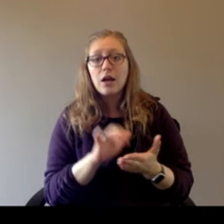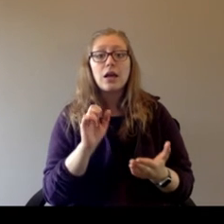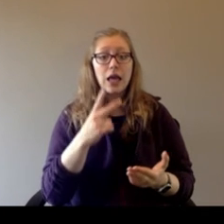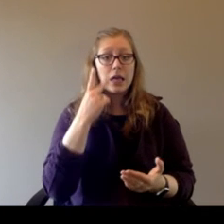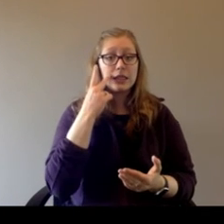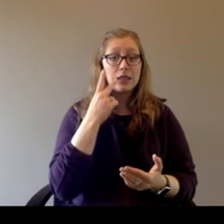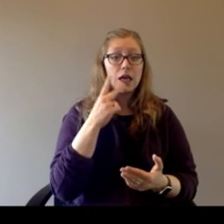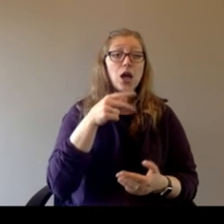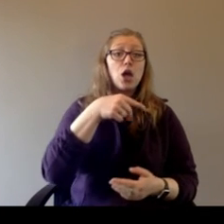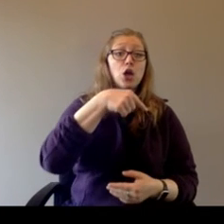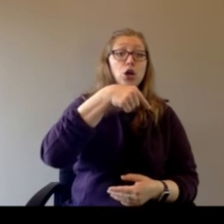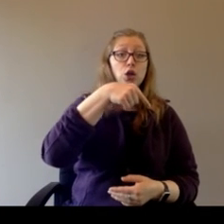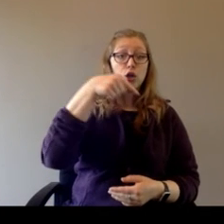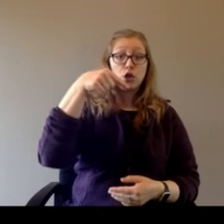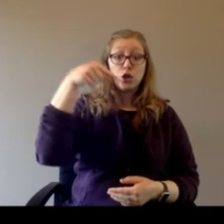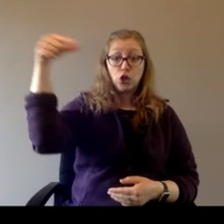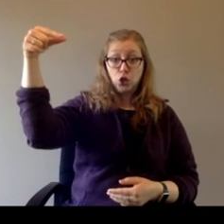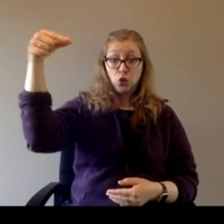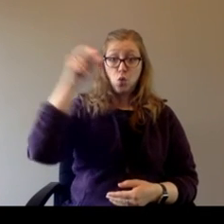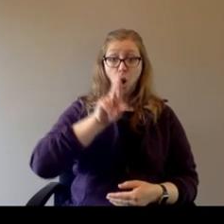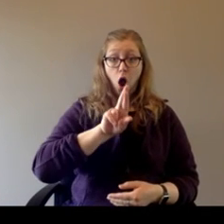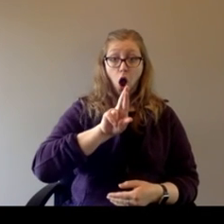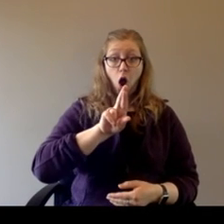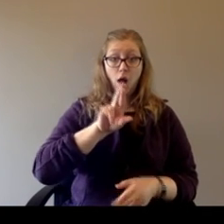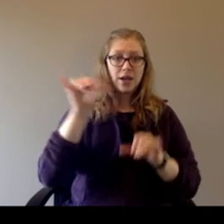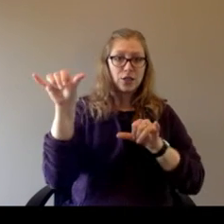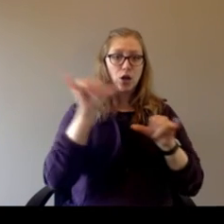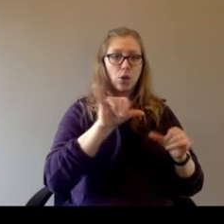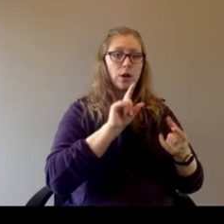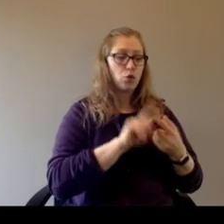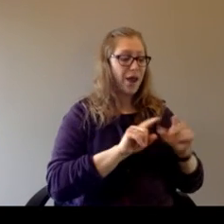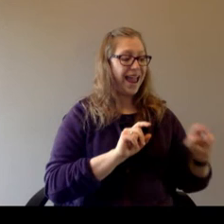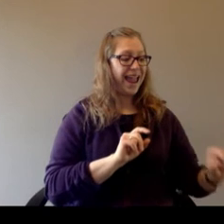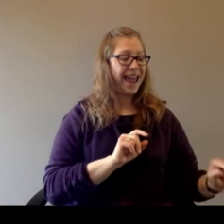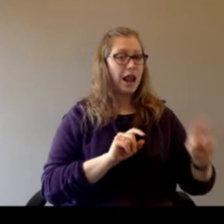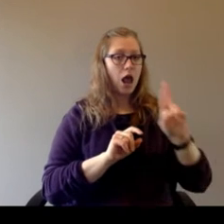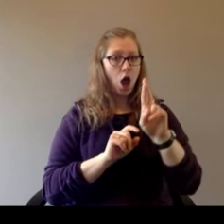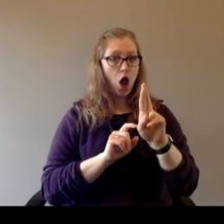And that was also given to us in the picture. What we don't know is is why,